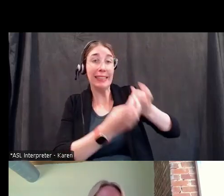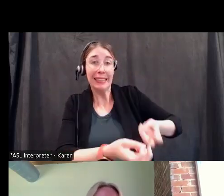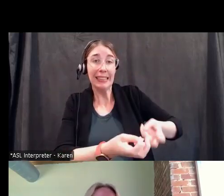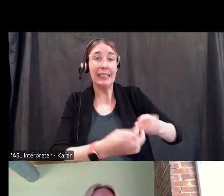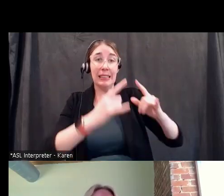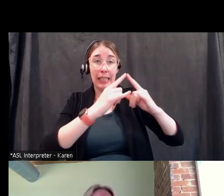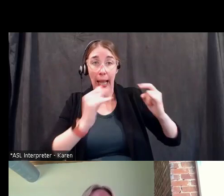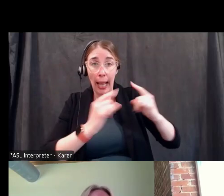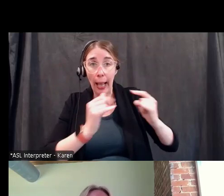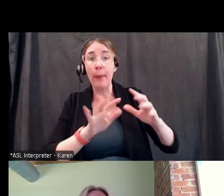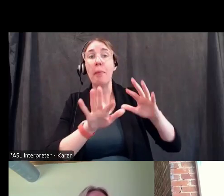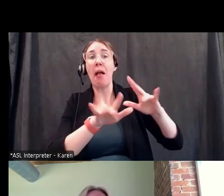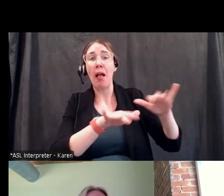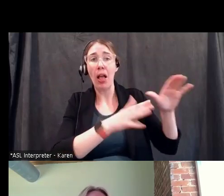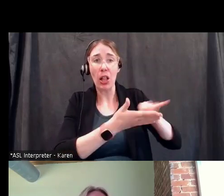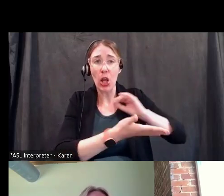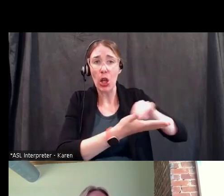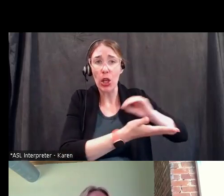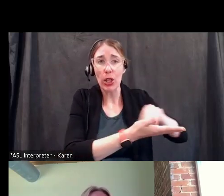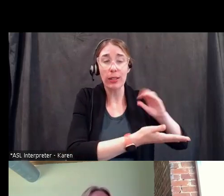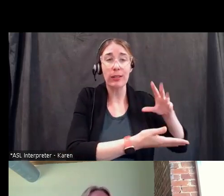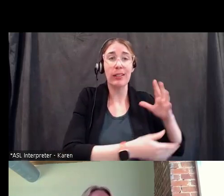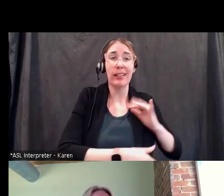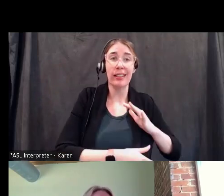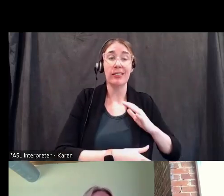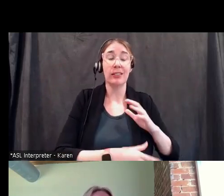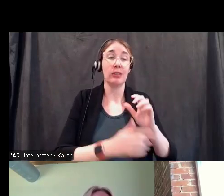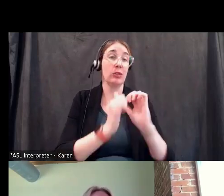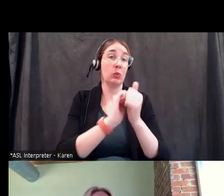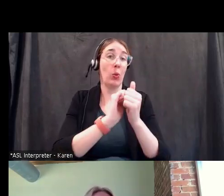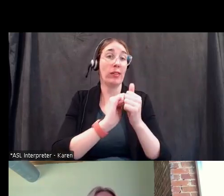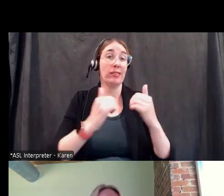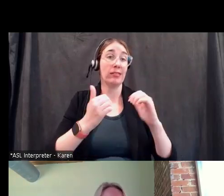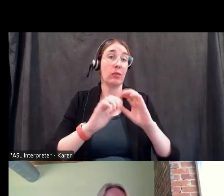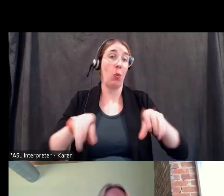things, and they offer 10 different sports. So what's really unique about this program,